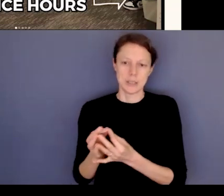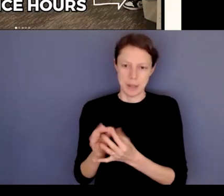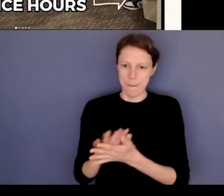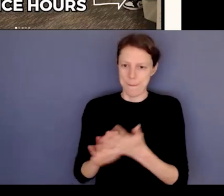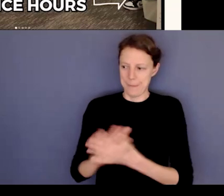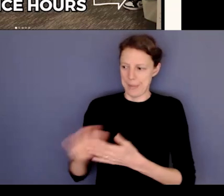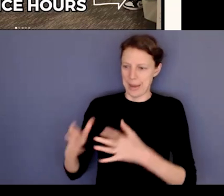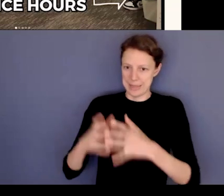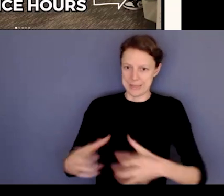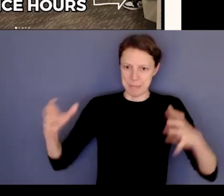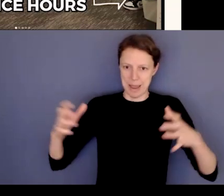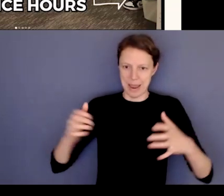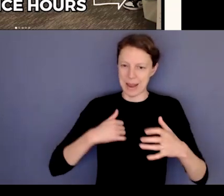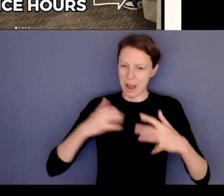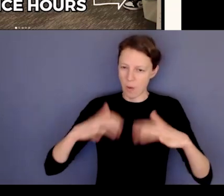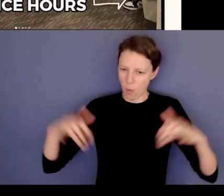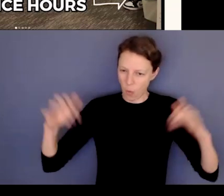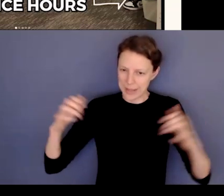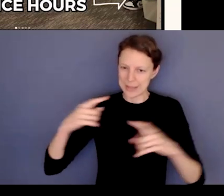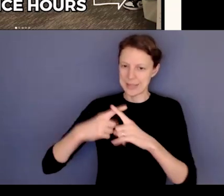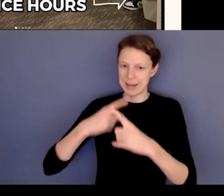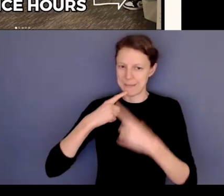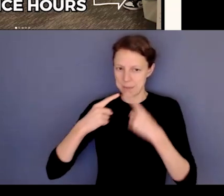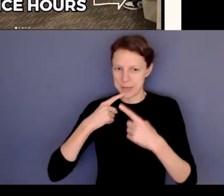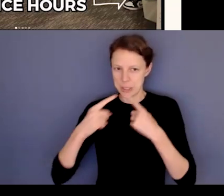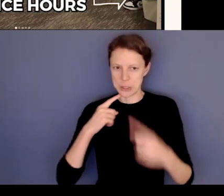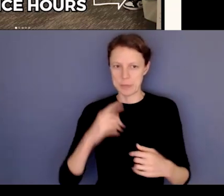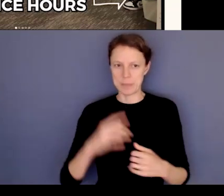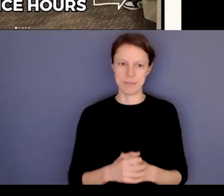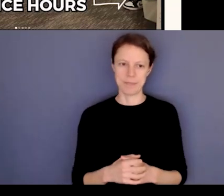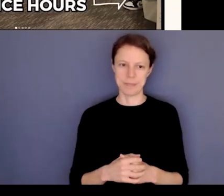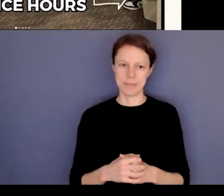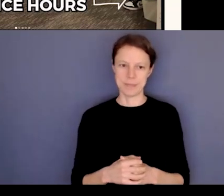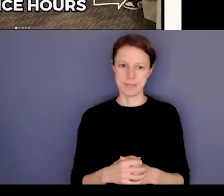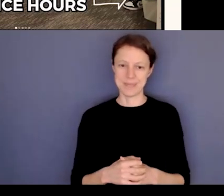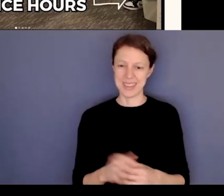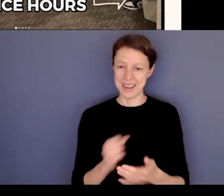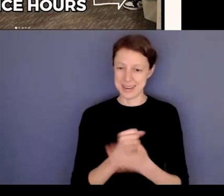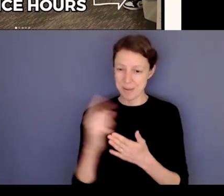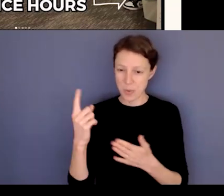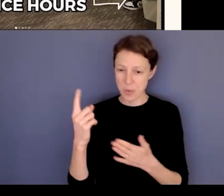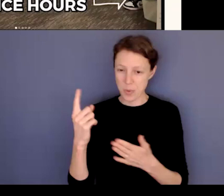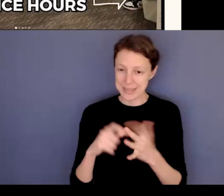share and the sorts of audiences that it's going to. My number one tip is to have fun with it. If you take yourself too